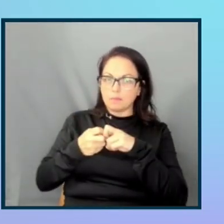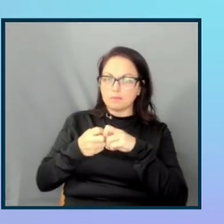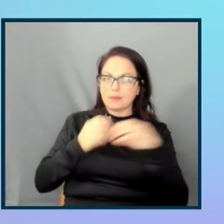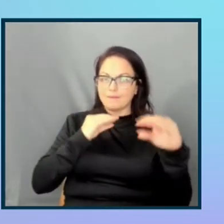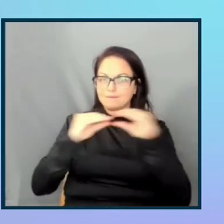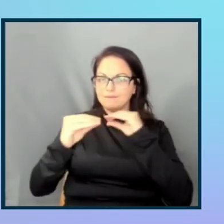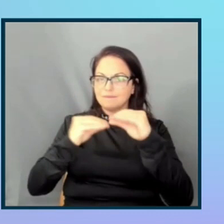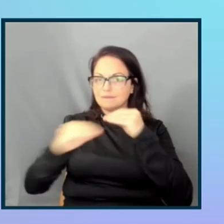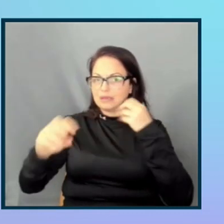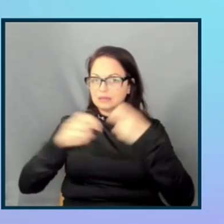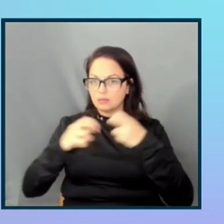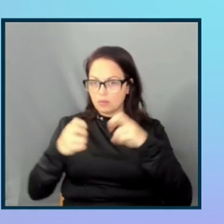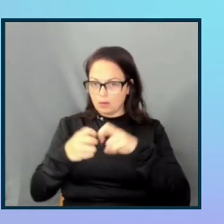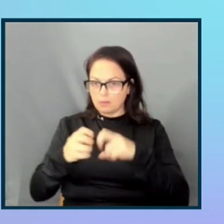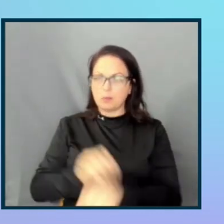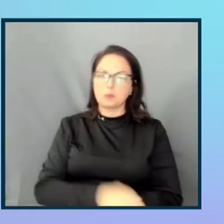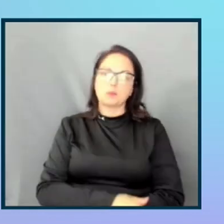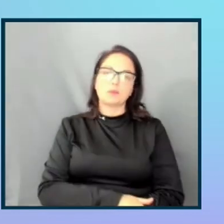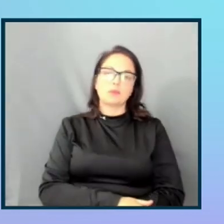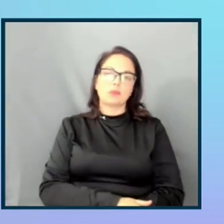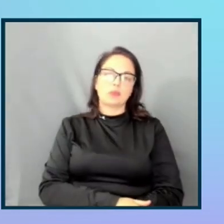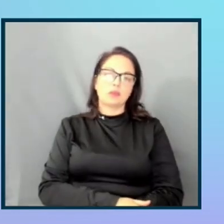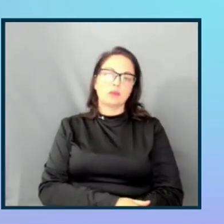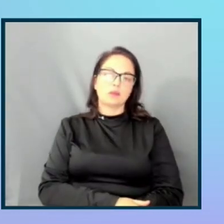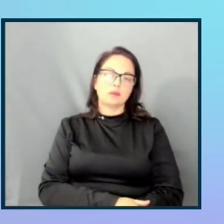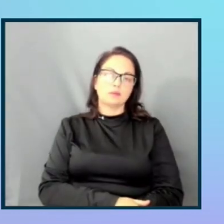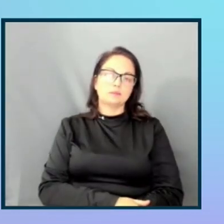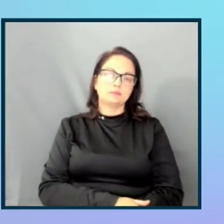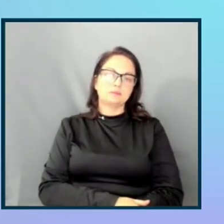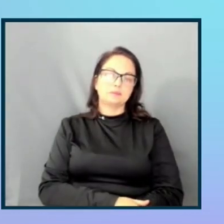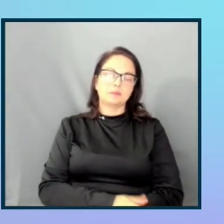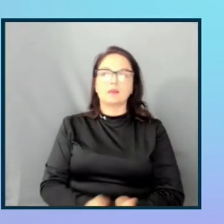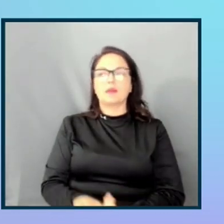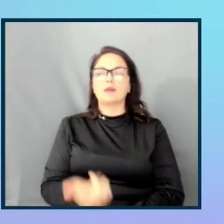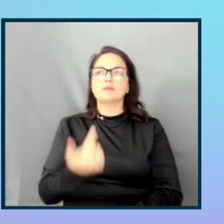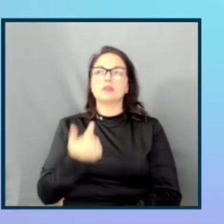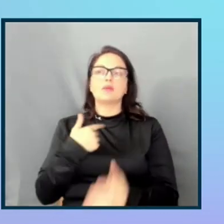I would go down the route of ethics because I am drawn to ethics first.